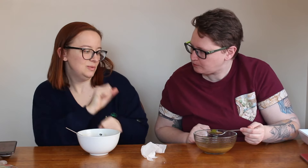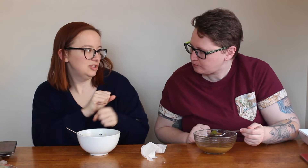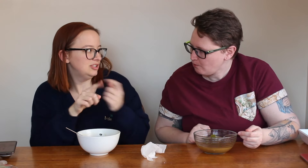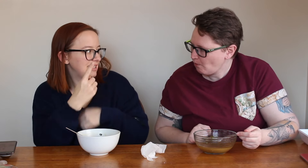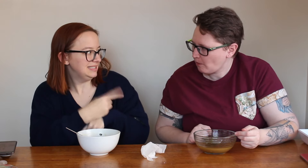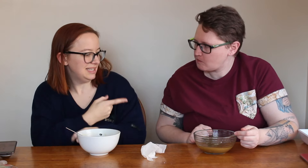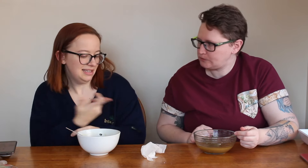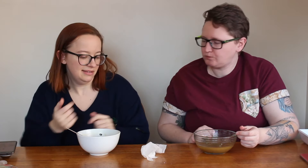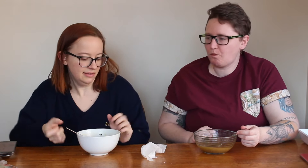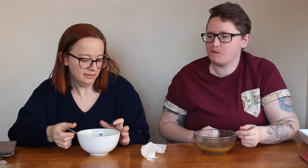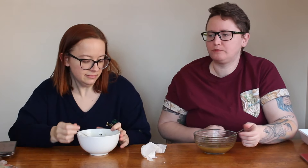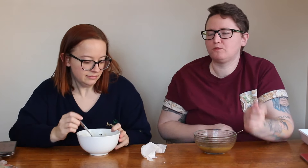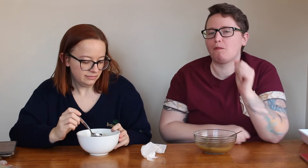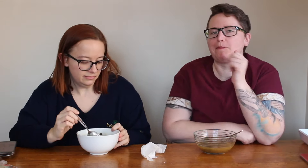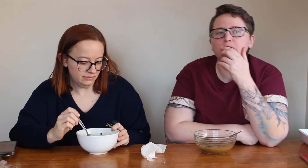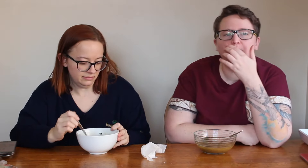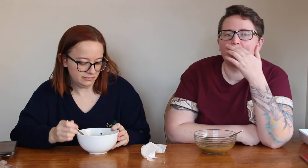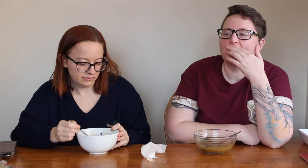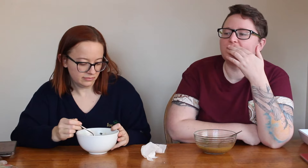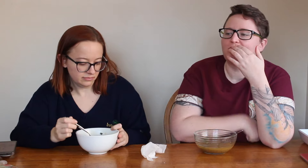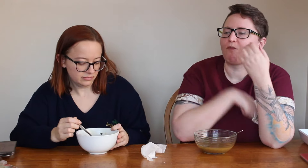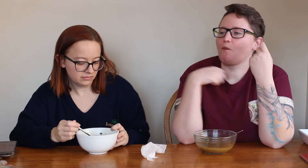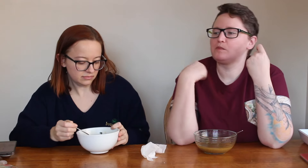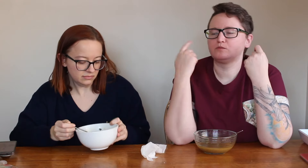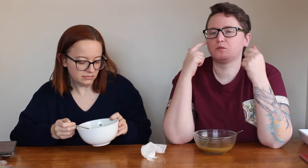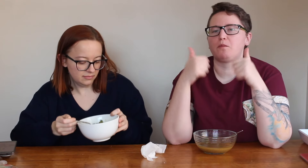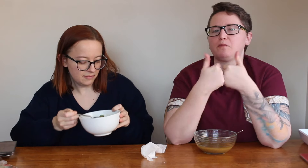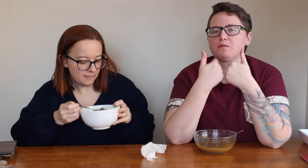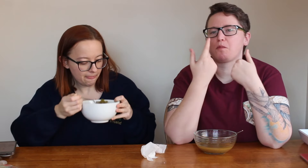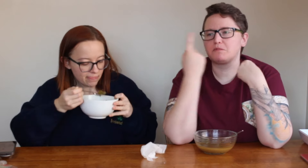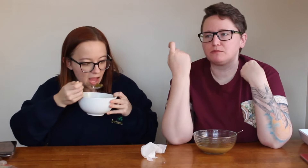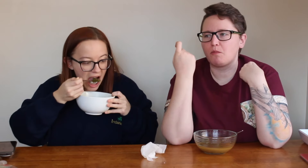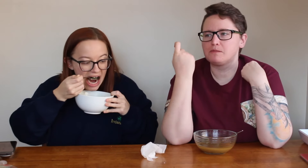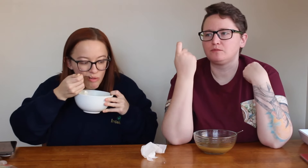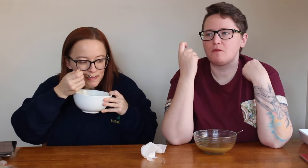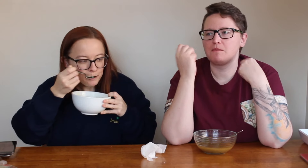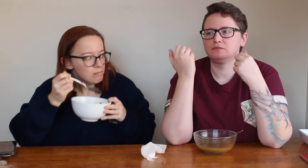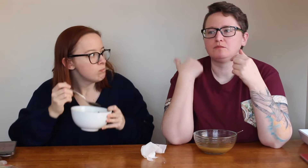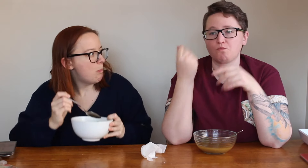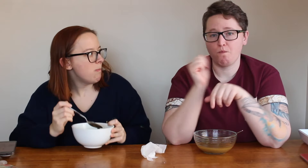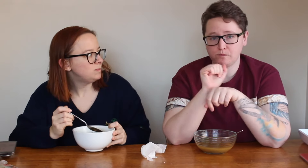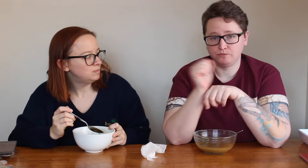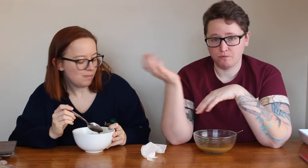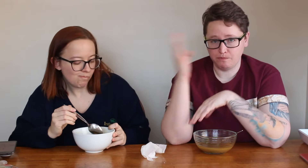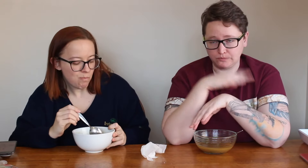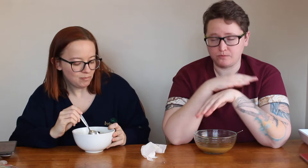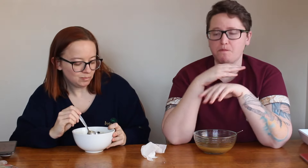I mean luckily I don't work the whole weekends which is nice, but at the same time it's hard Trying to figure that out and then I have to, okay, get him, take her